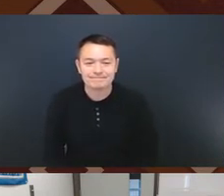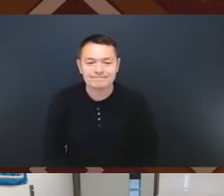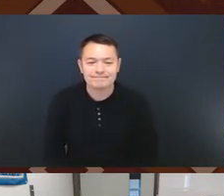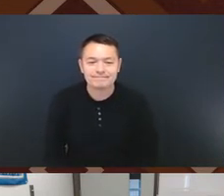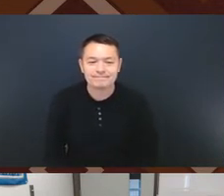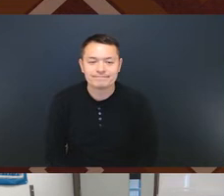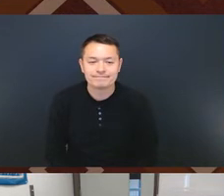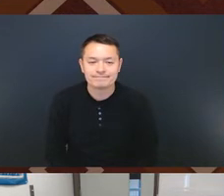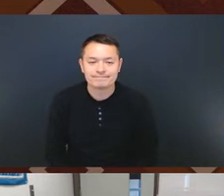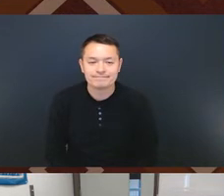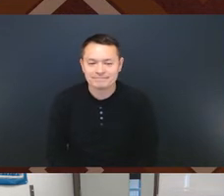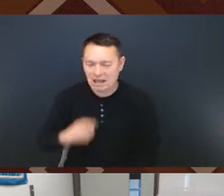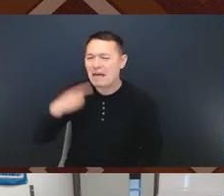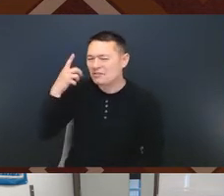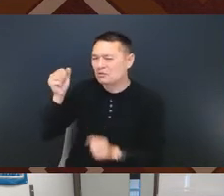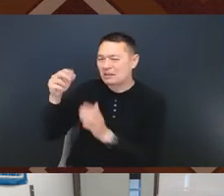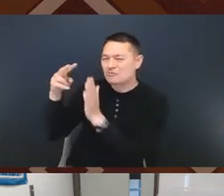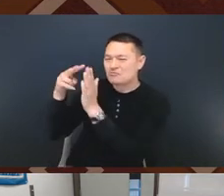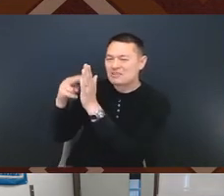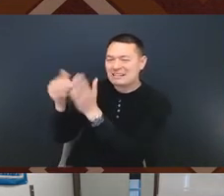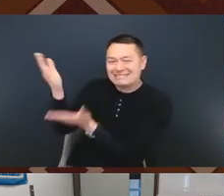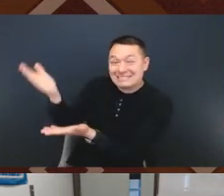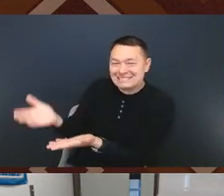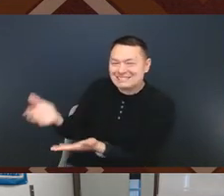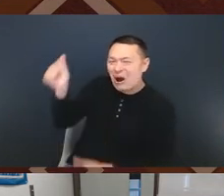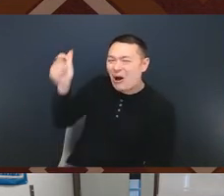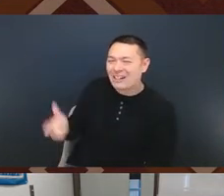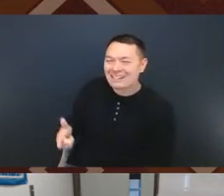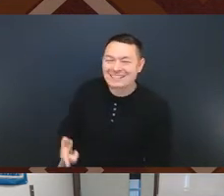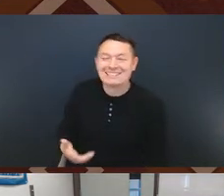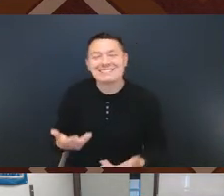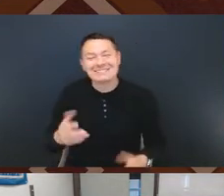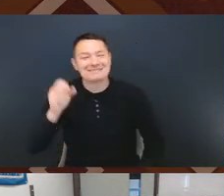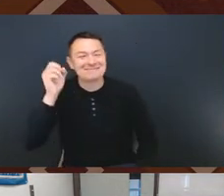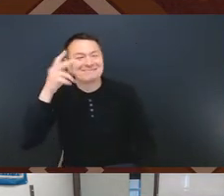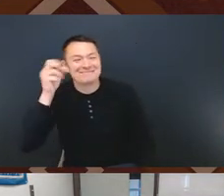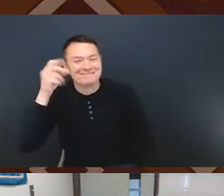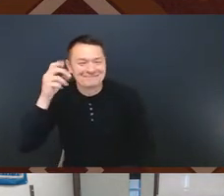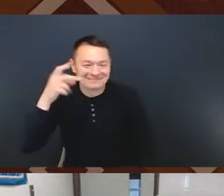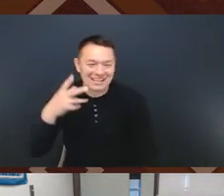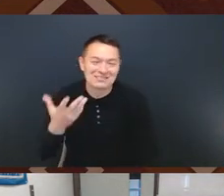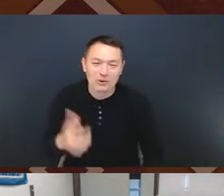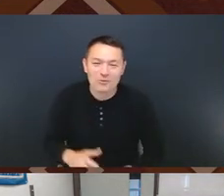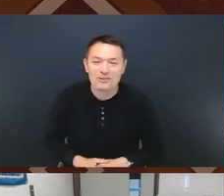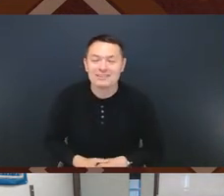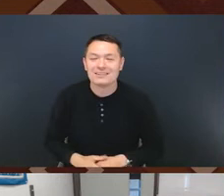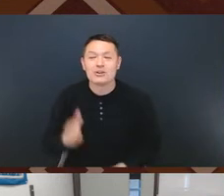I think you could read all of the right. So so the future, right?